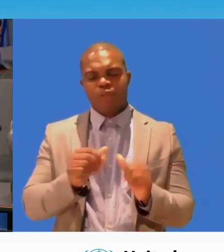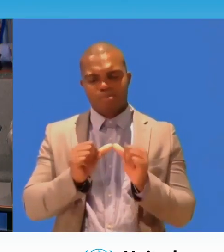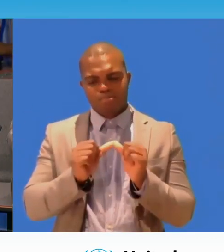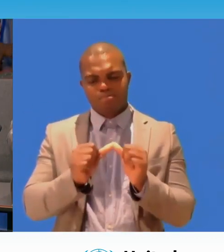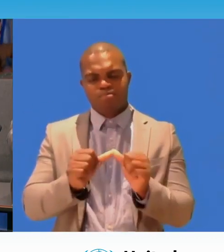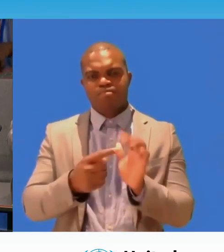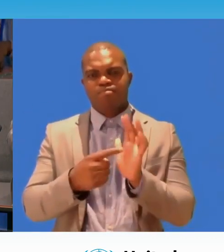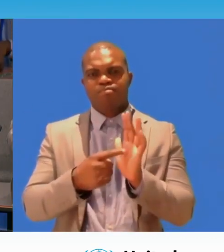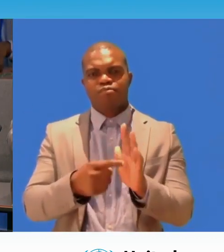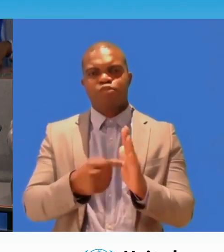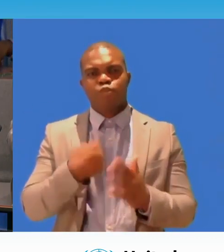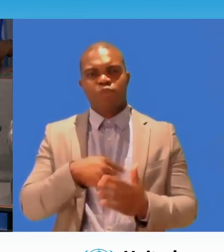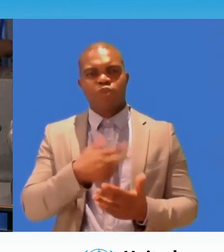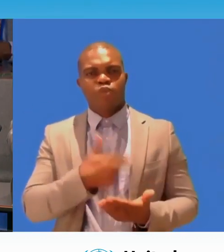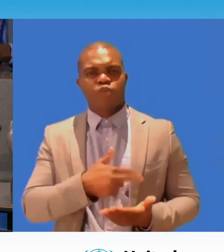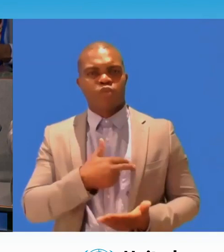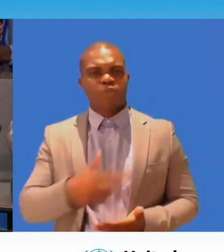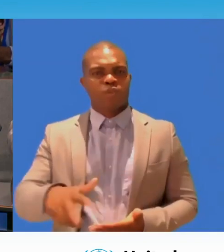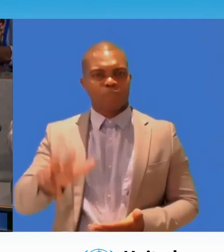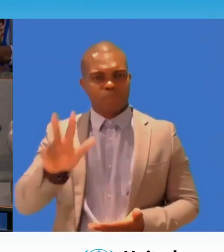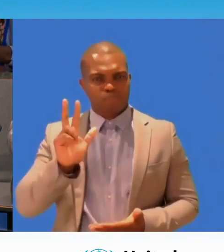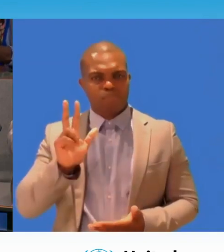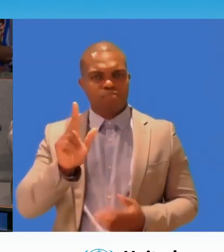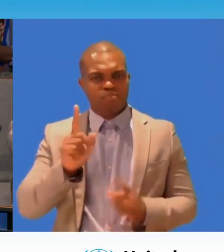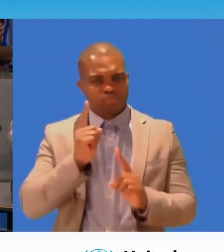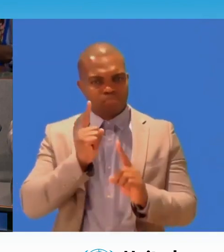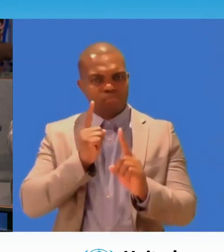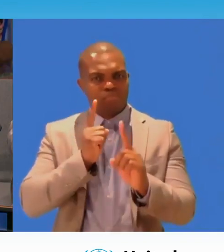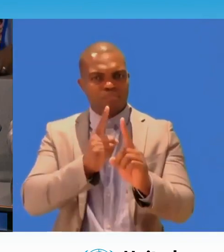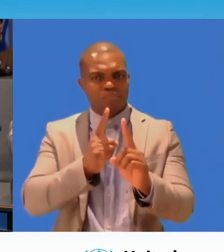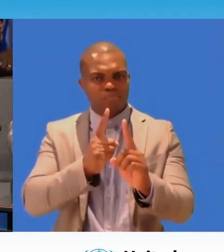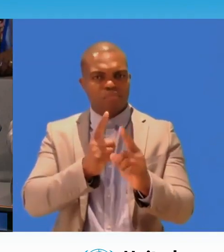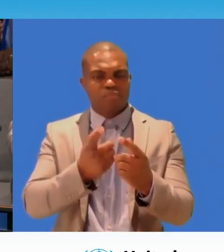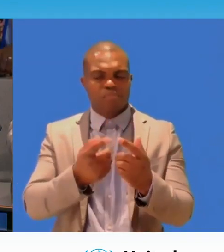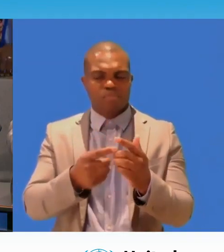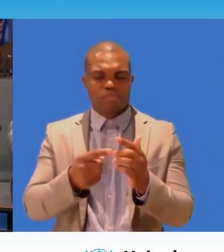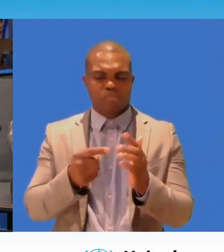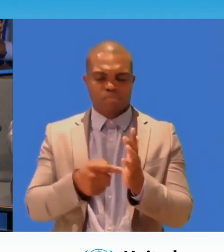demonstrate our solidarity with the global Community to advance the full realization